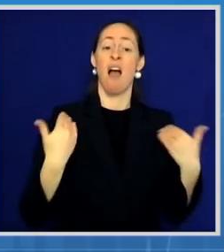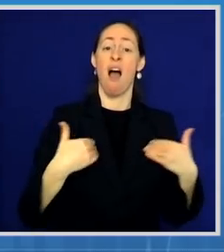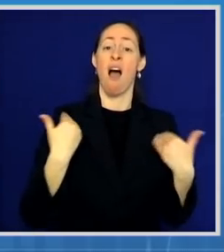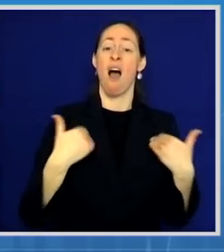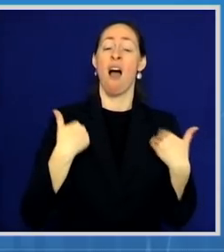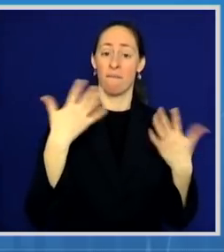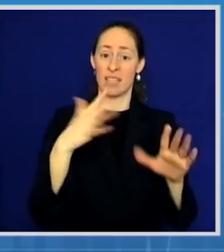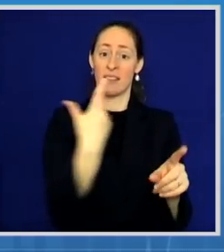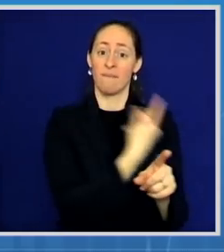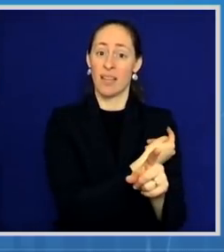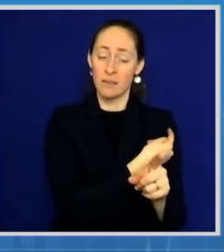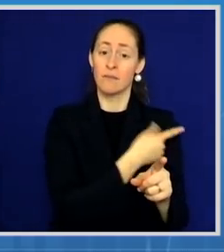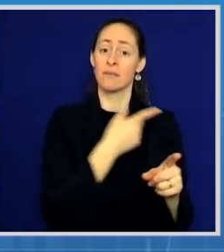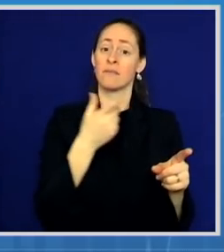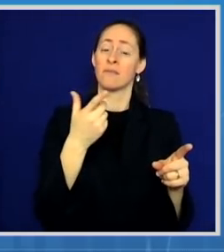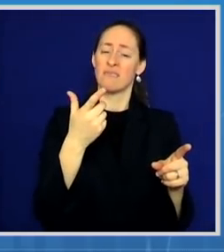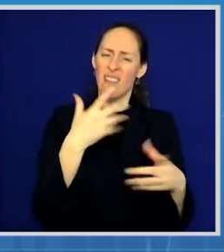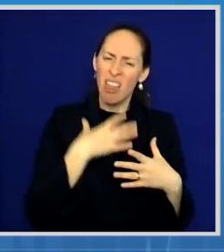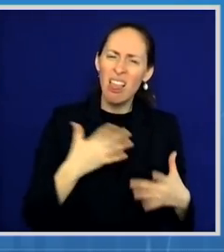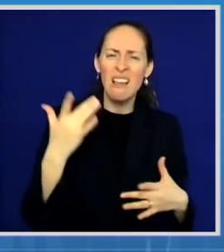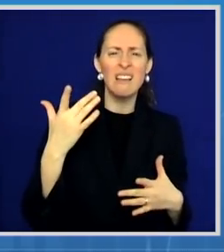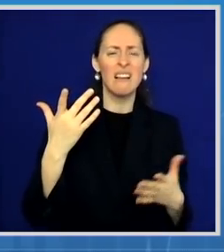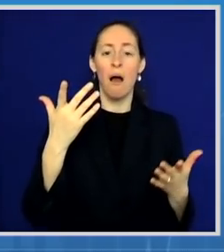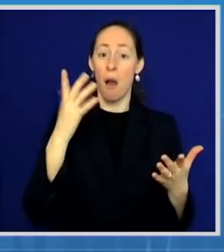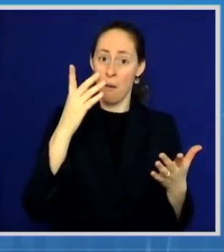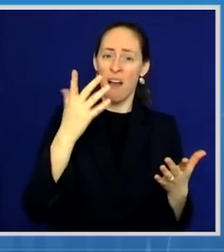You do much better if you're partially vaccinated,